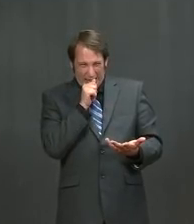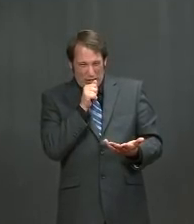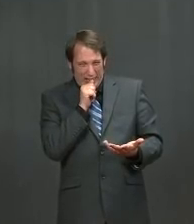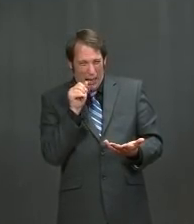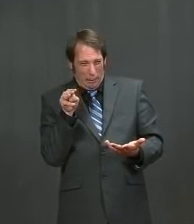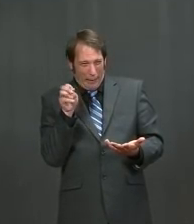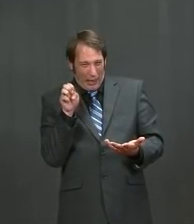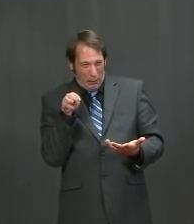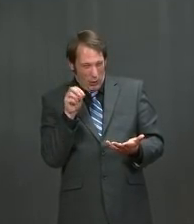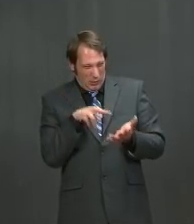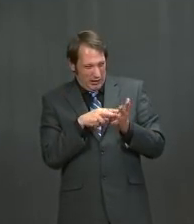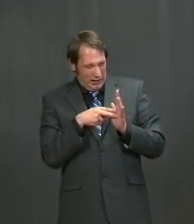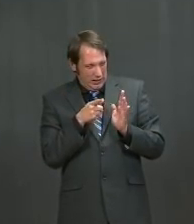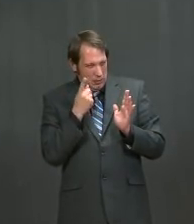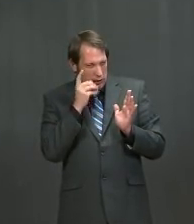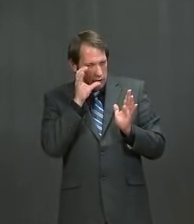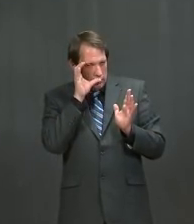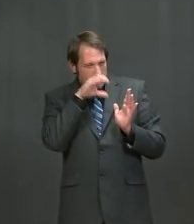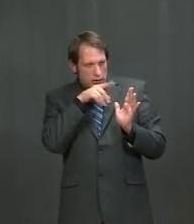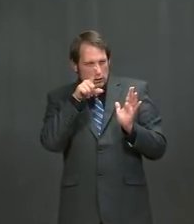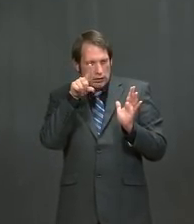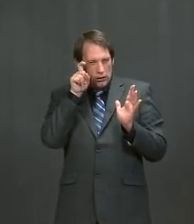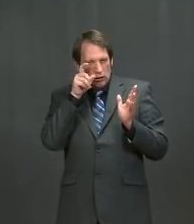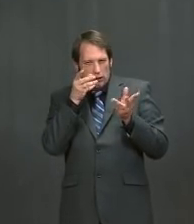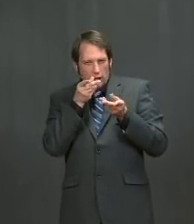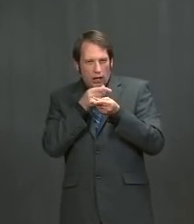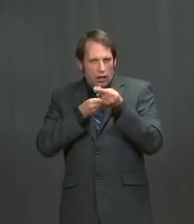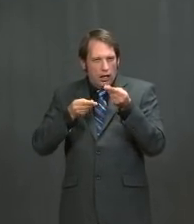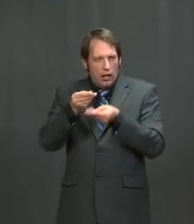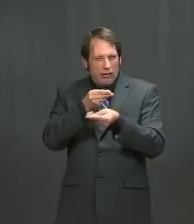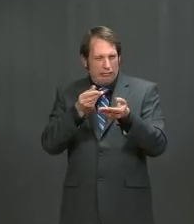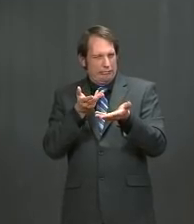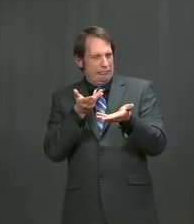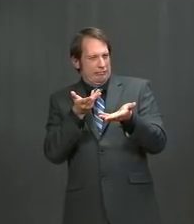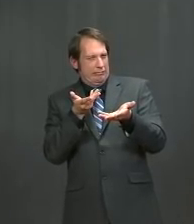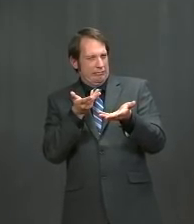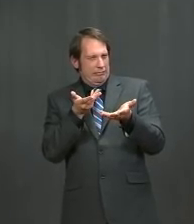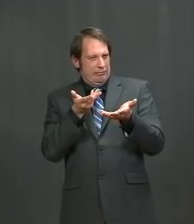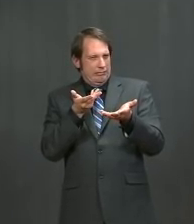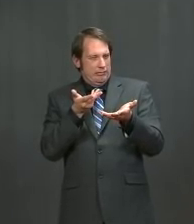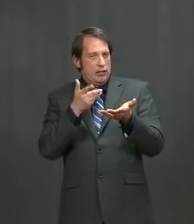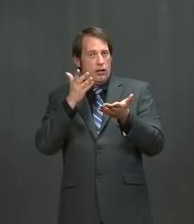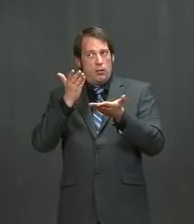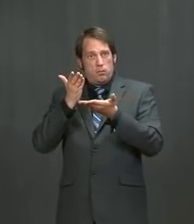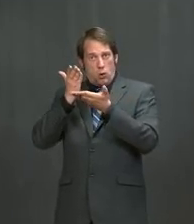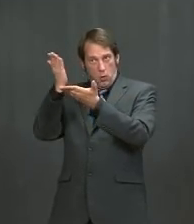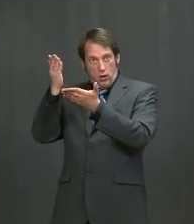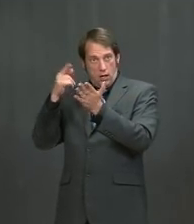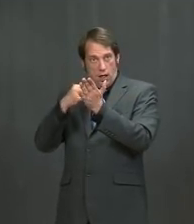the President didn't put in his proposal people think he's going to add to his proposal? The Press: No, there's things there that somebody went through it,